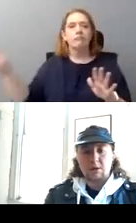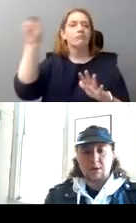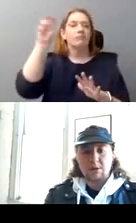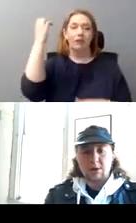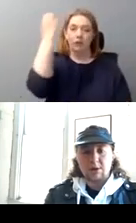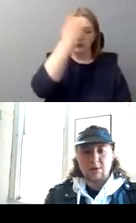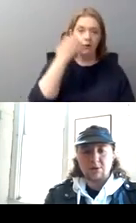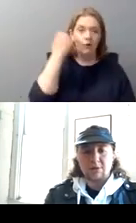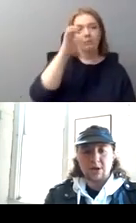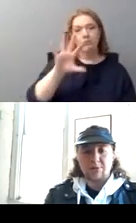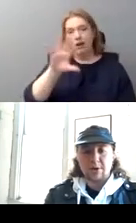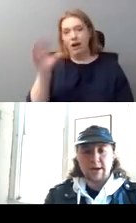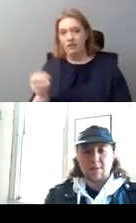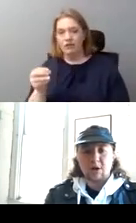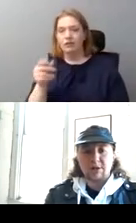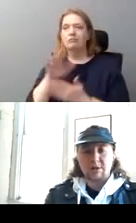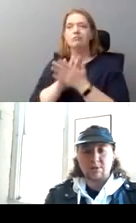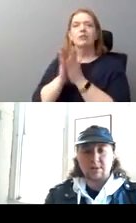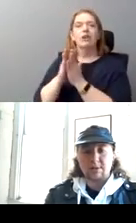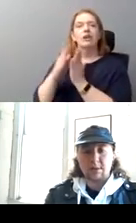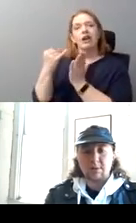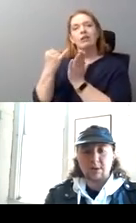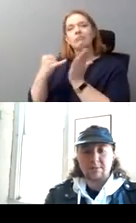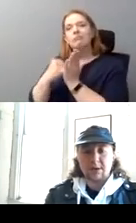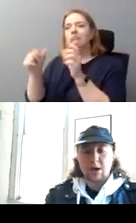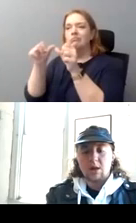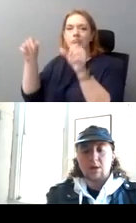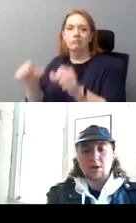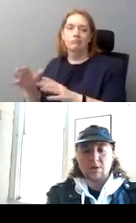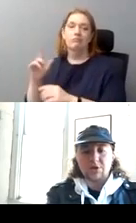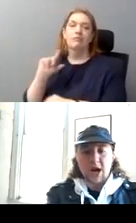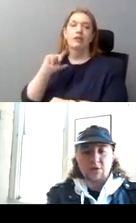Later returning to his hometown of Bellingham, Washington to raise a family. The lust for travel